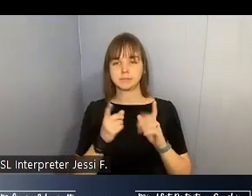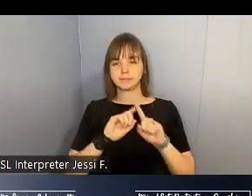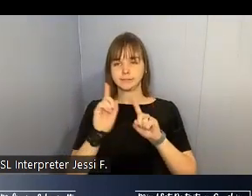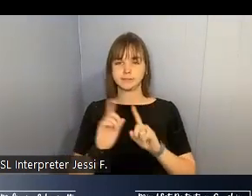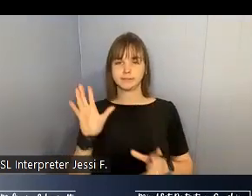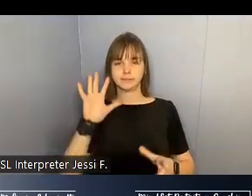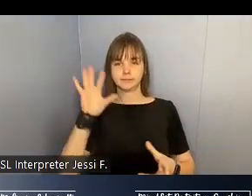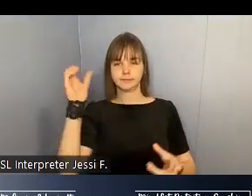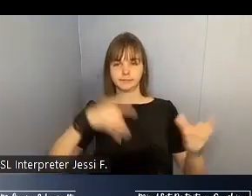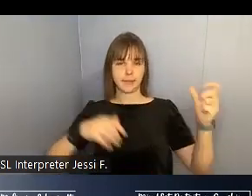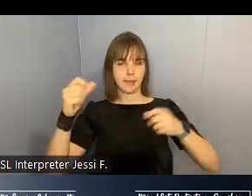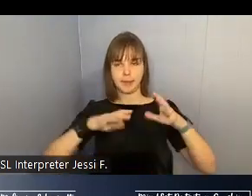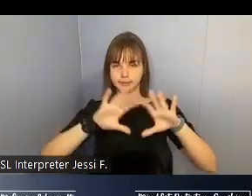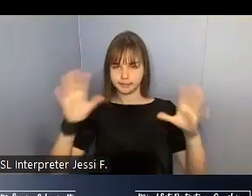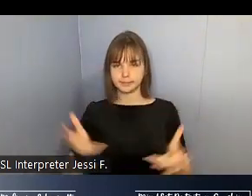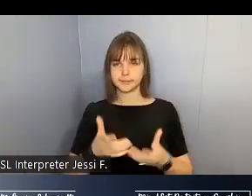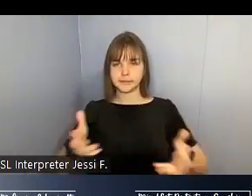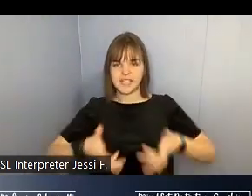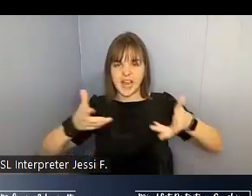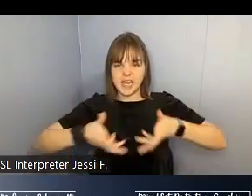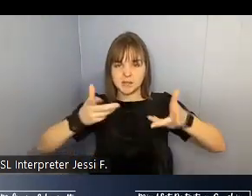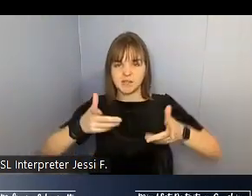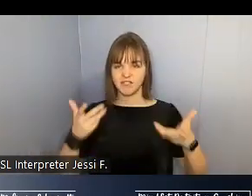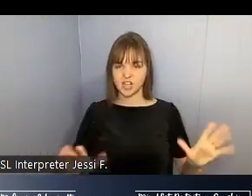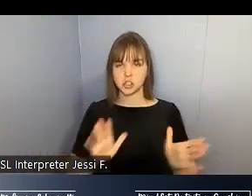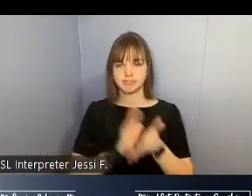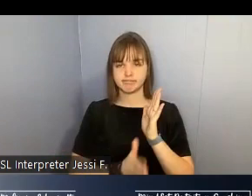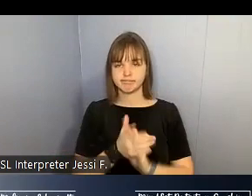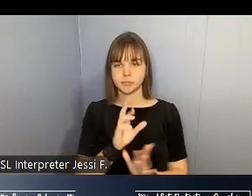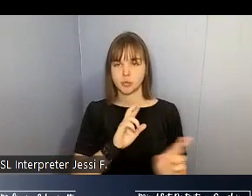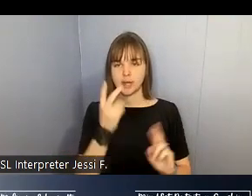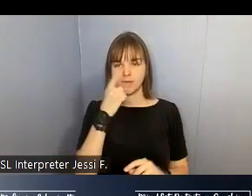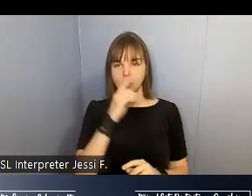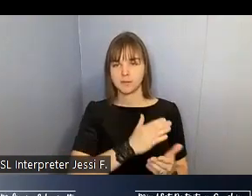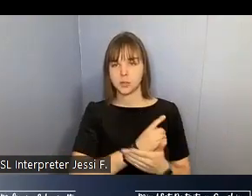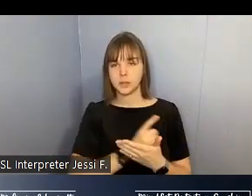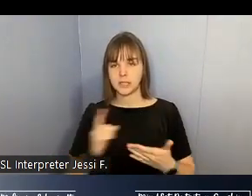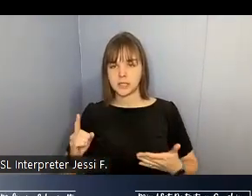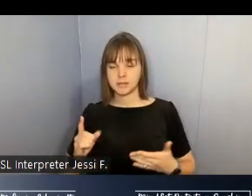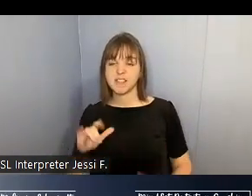So I grill up two pounds of chicken breast every week. I have it. That's something that I love. You might like something else.